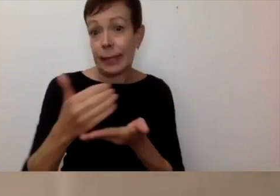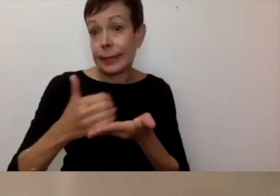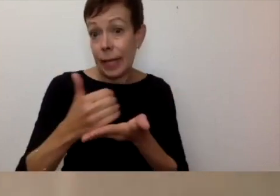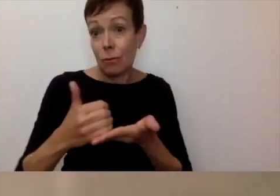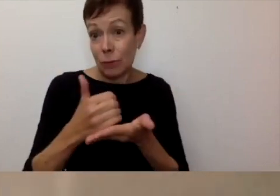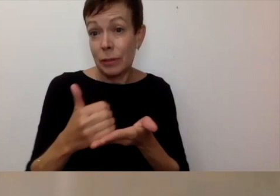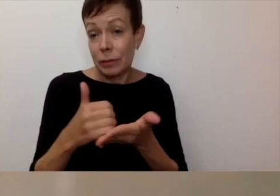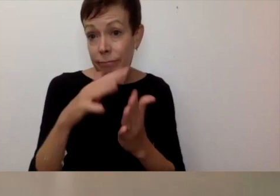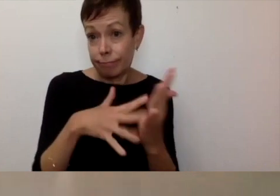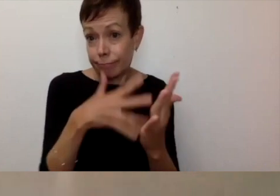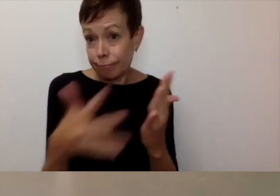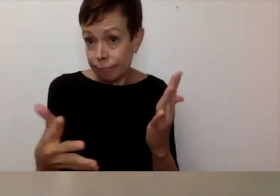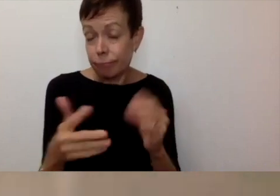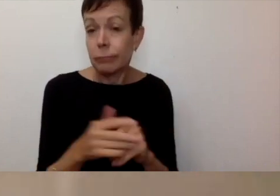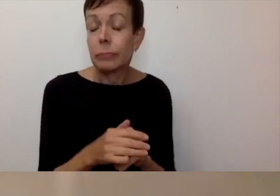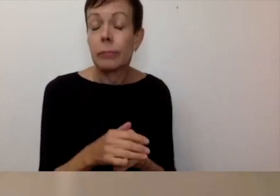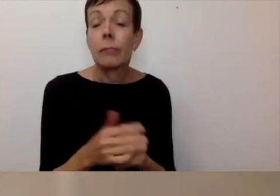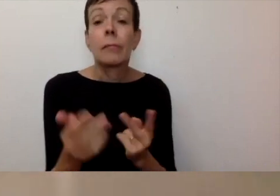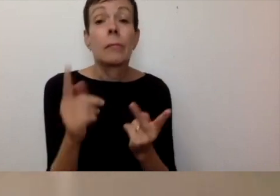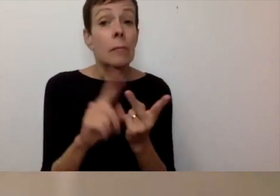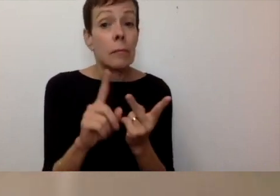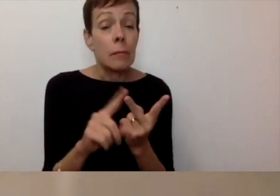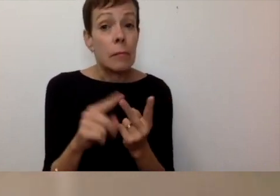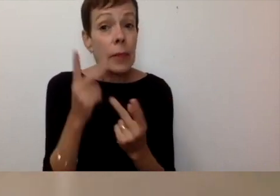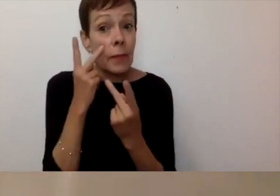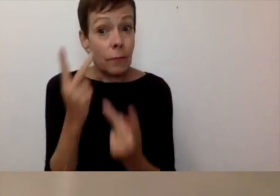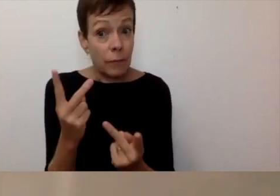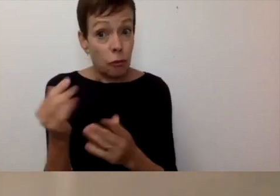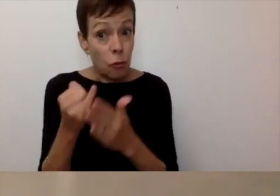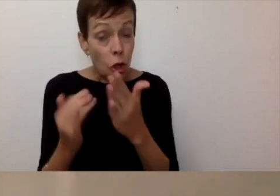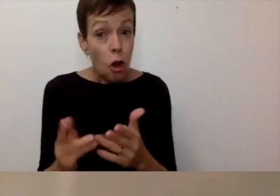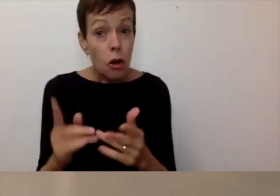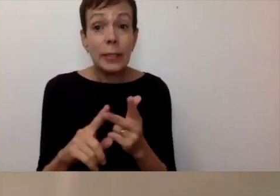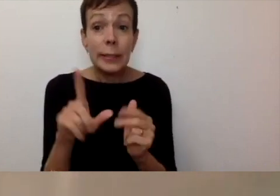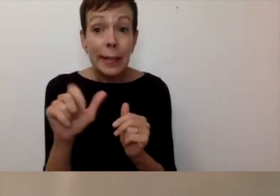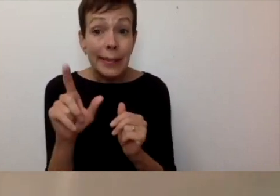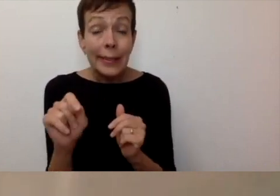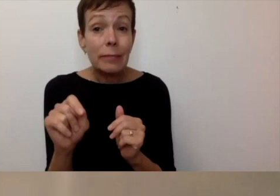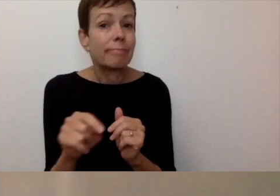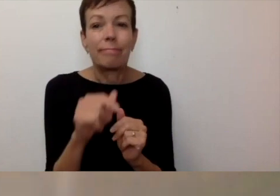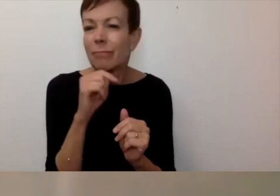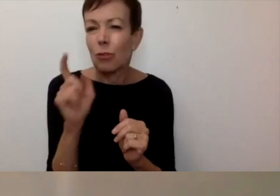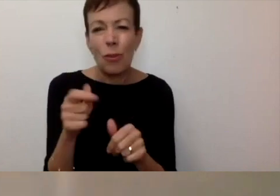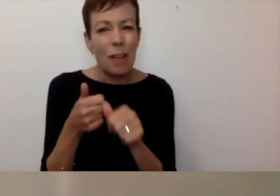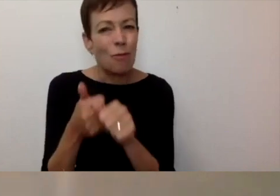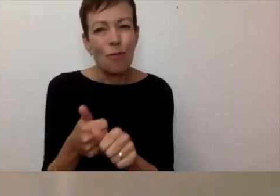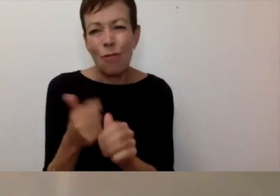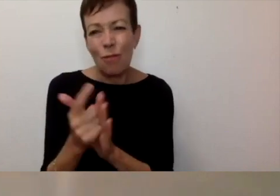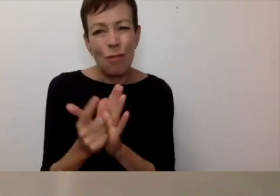visual artists uh crafts artists and literature artists the law is not bindings so the associations do not have